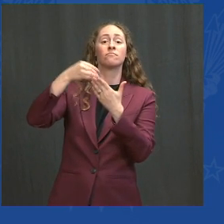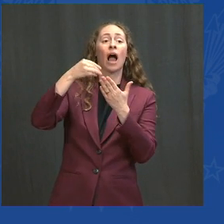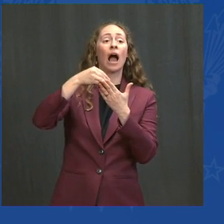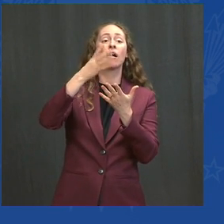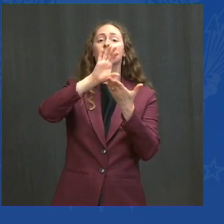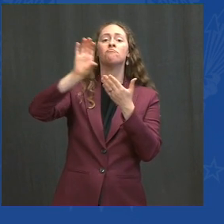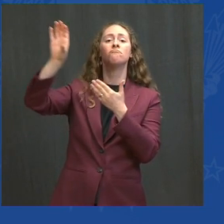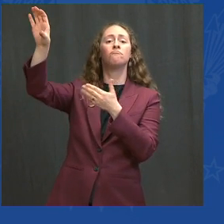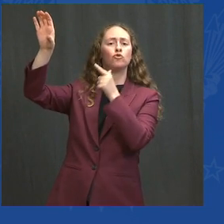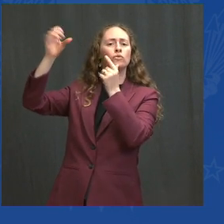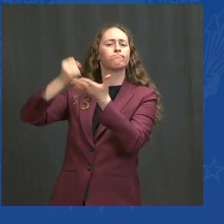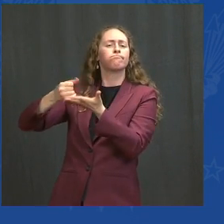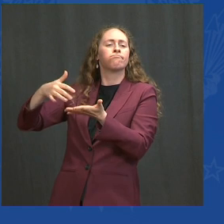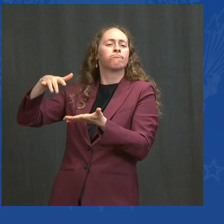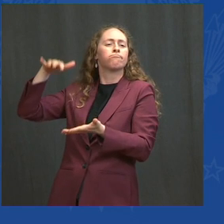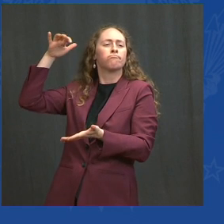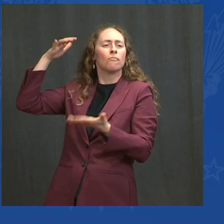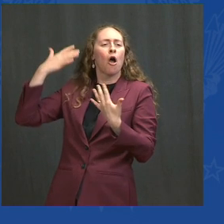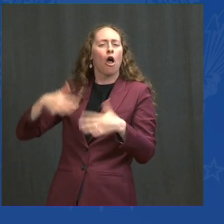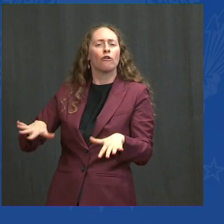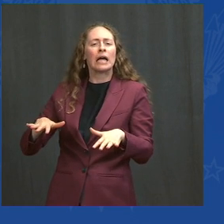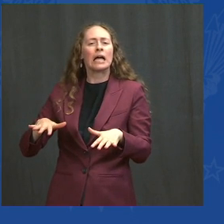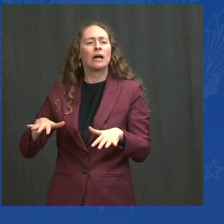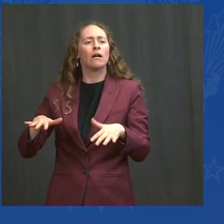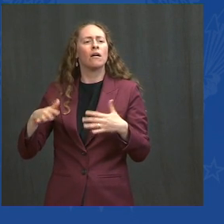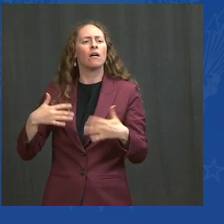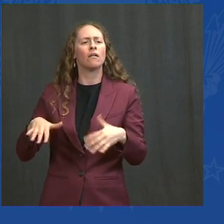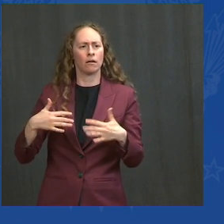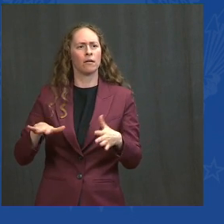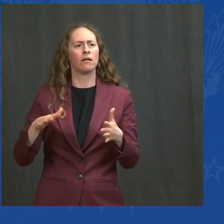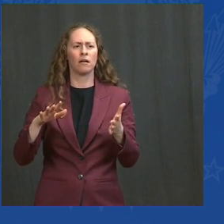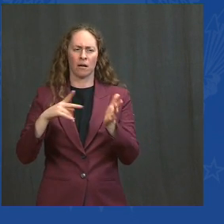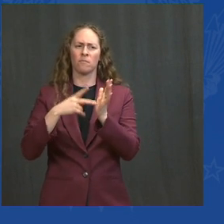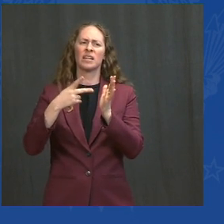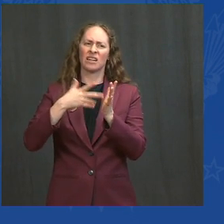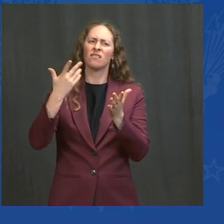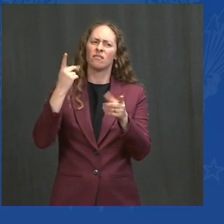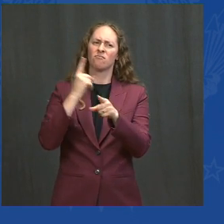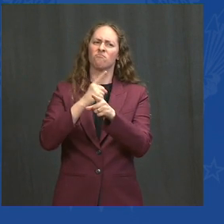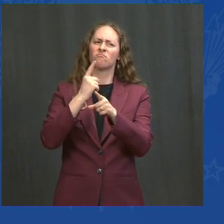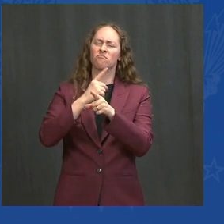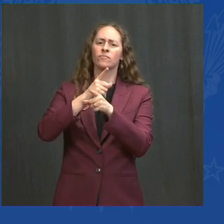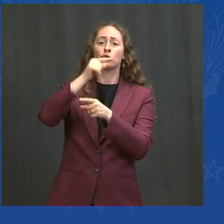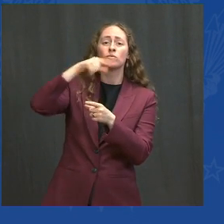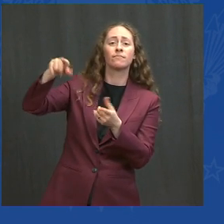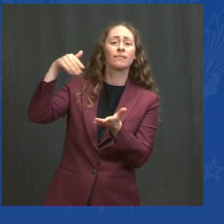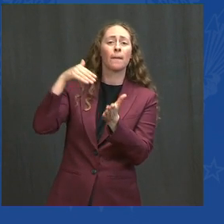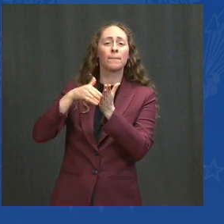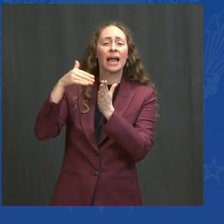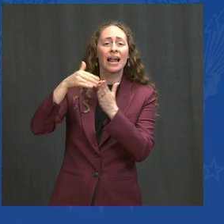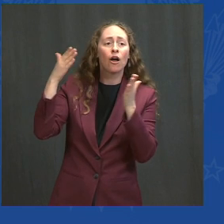I think you should be able to be a billionaire. I think you should be able to be a millionaire. But, for God's sake, at least pay.